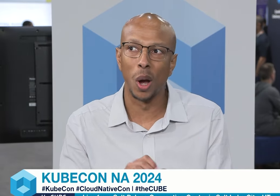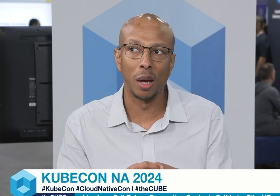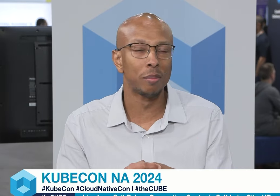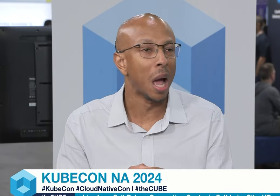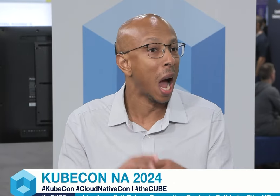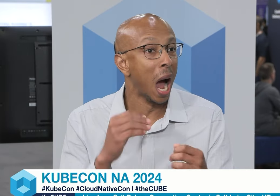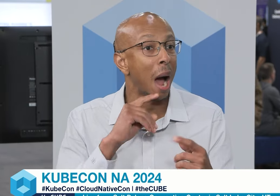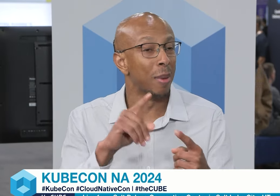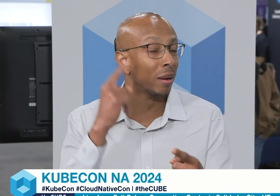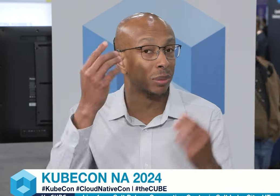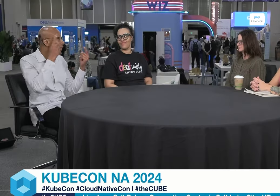to be able to attend.